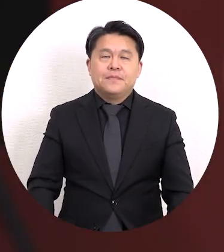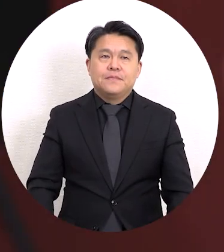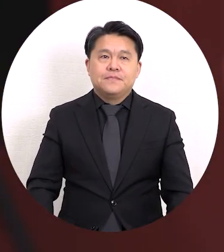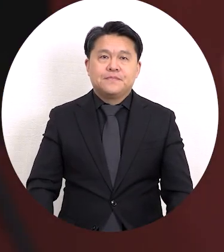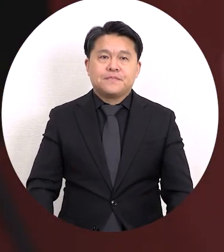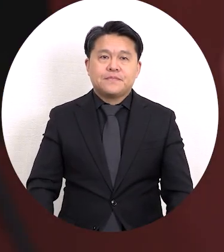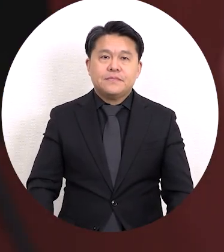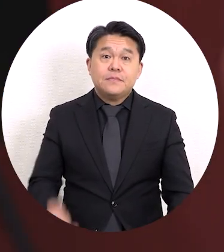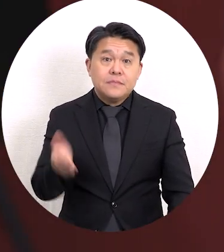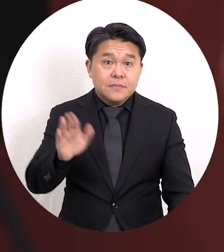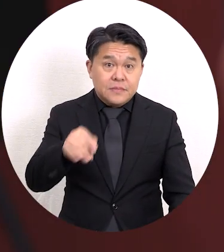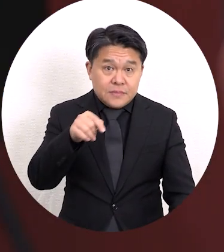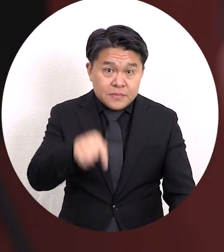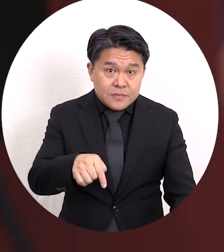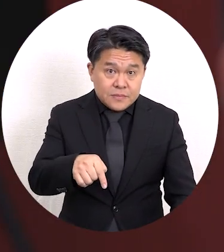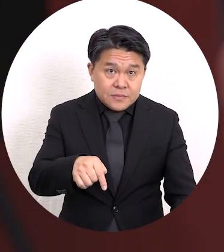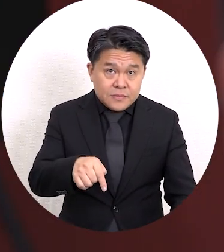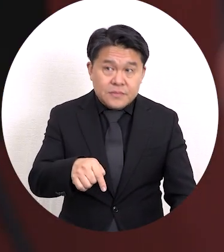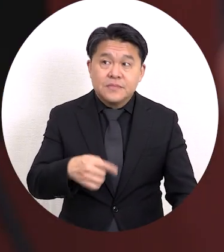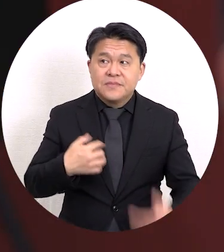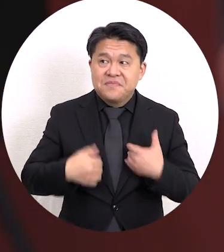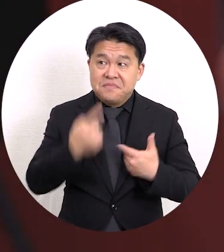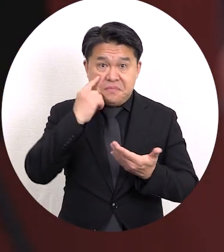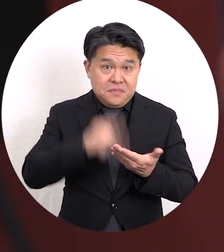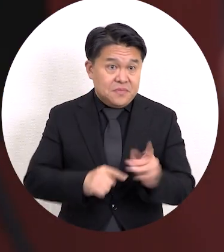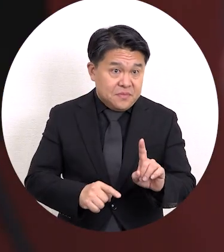What's interesting here is that